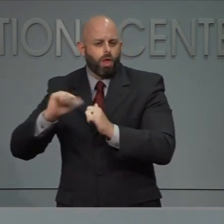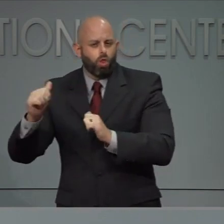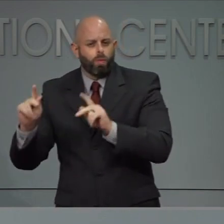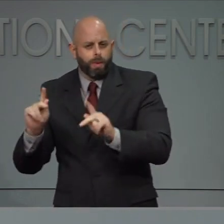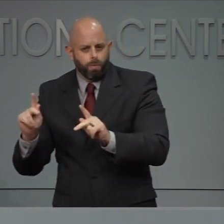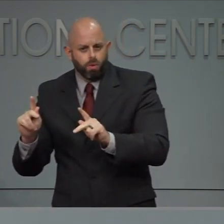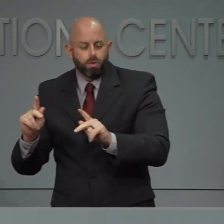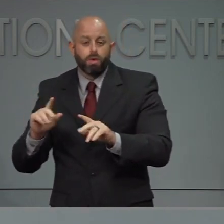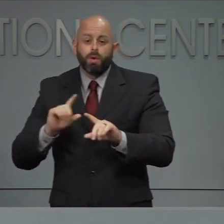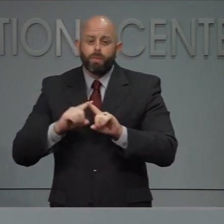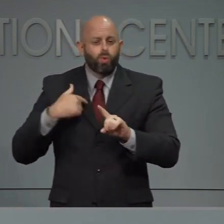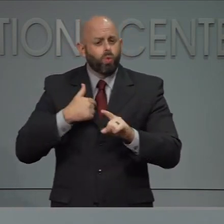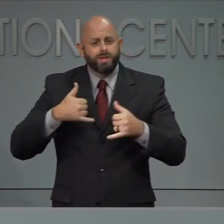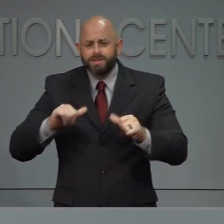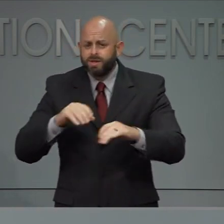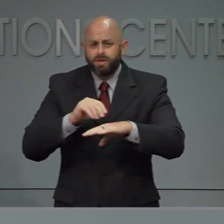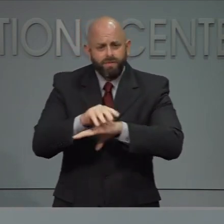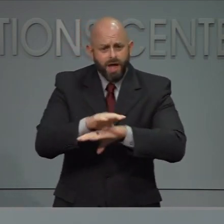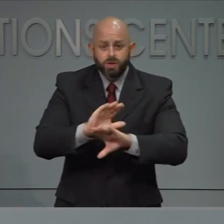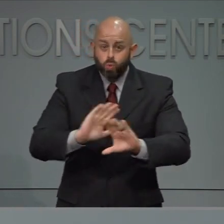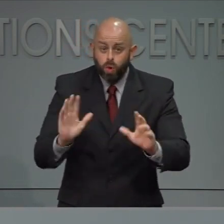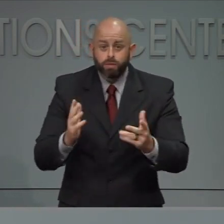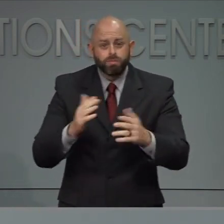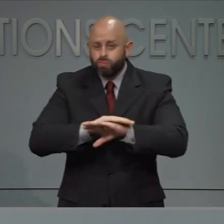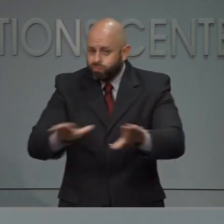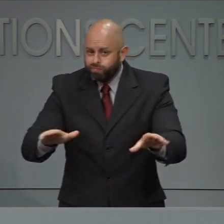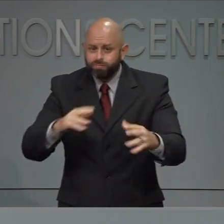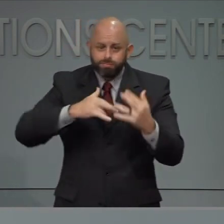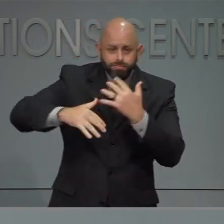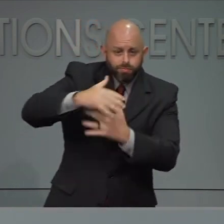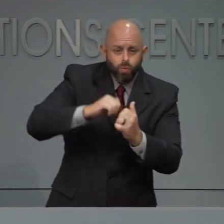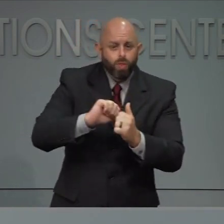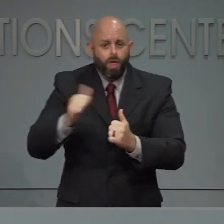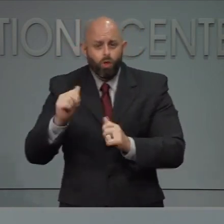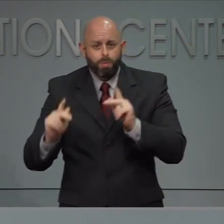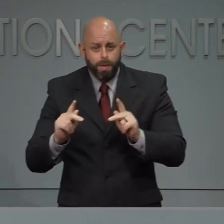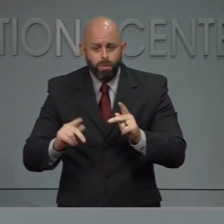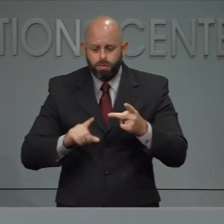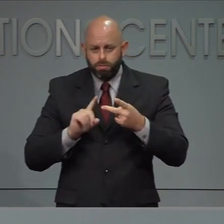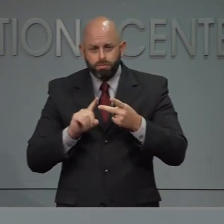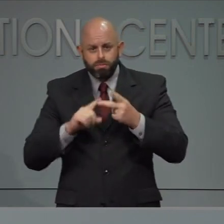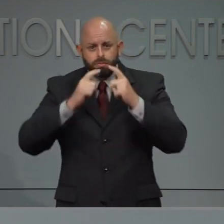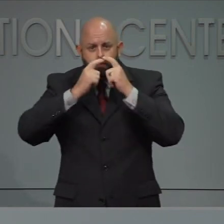SAME THING AVOID LARGE GATHERING WHERE YOUR FACE COVERING. AND I THINK THEY'RE ADDING OTHER LAYERS OF THINGS